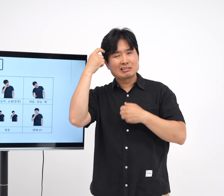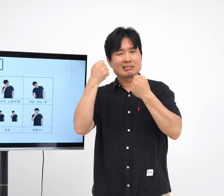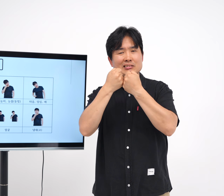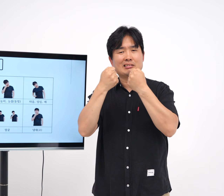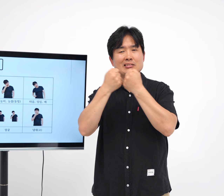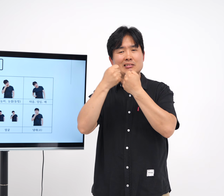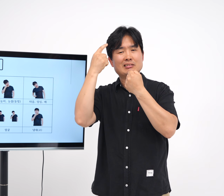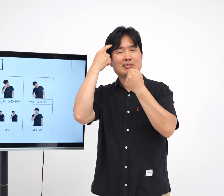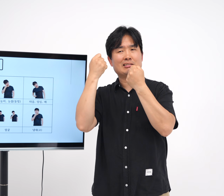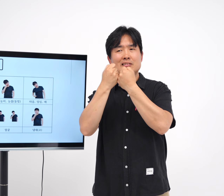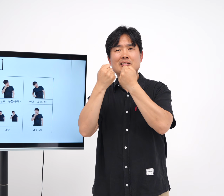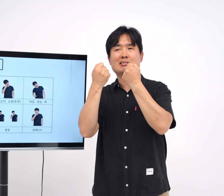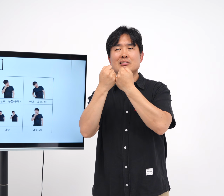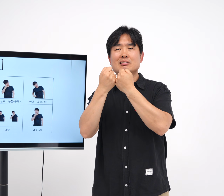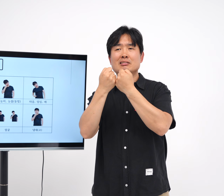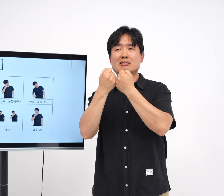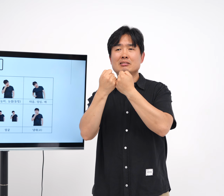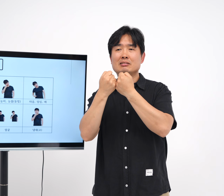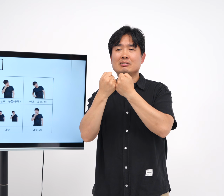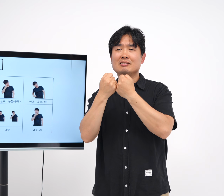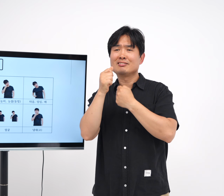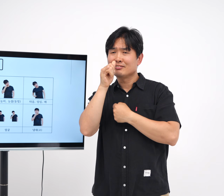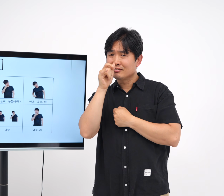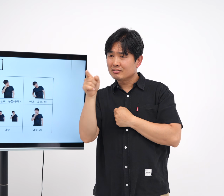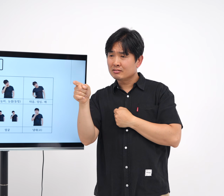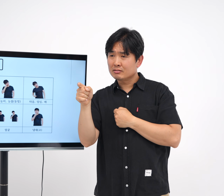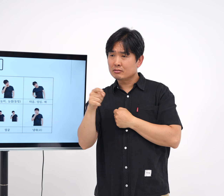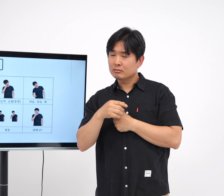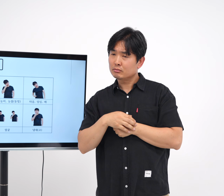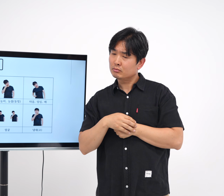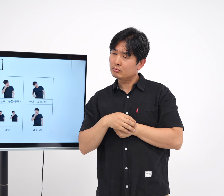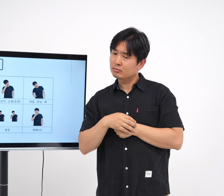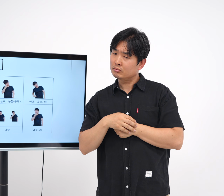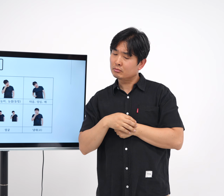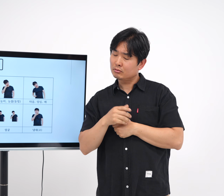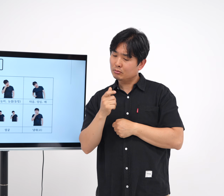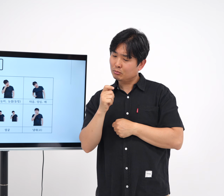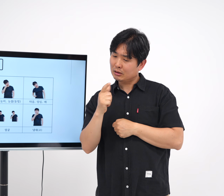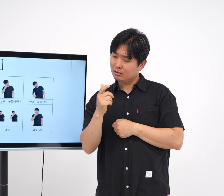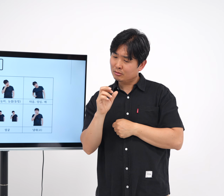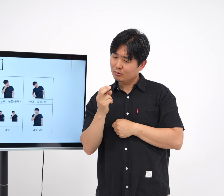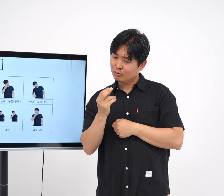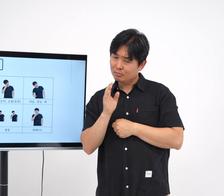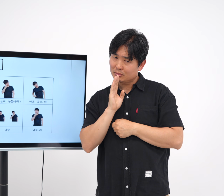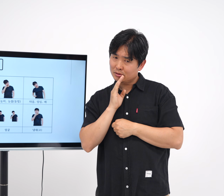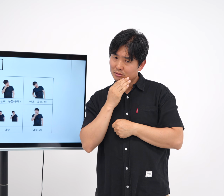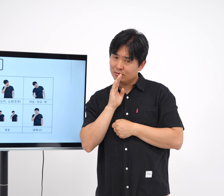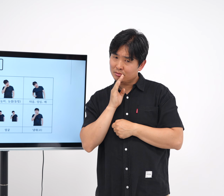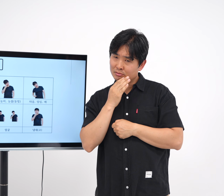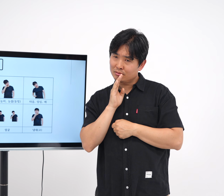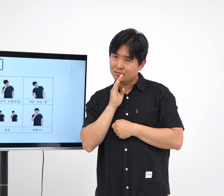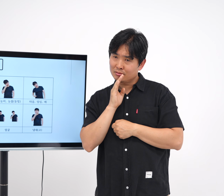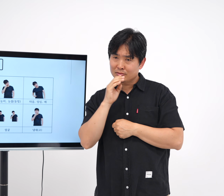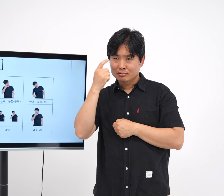there is an expression that combines 'head' and 'fight'. Can this be said to be an idiomatic sign language? Well,